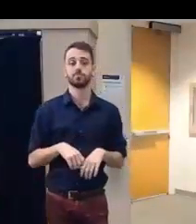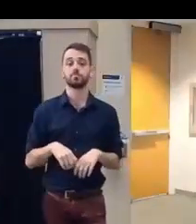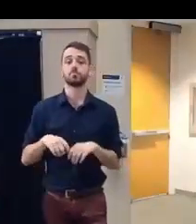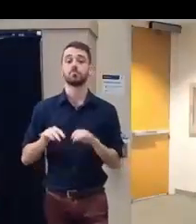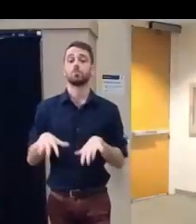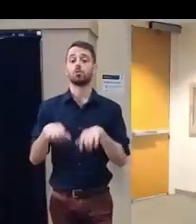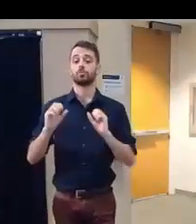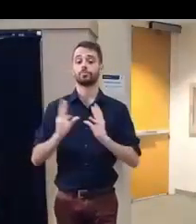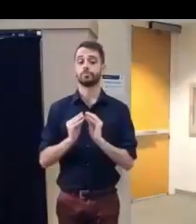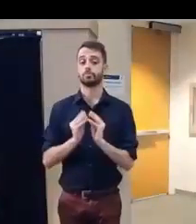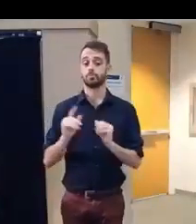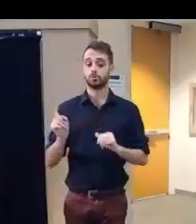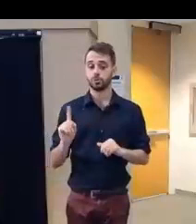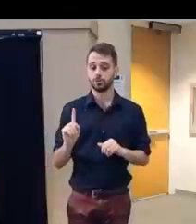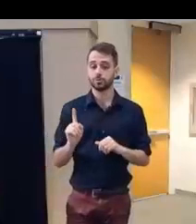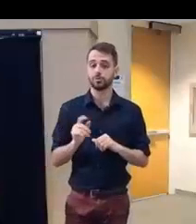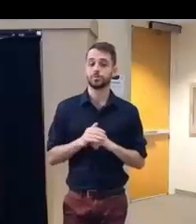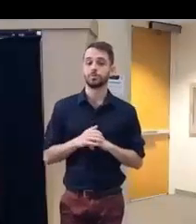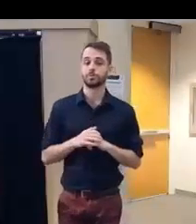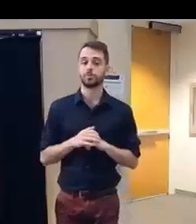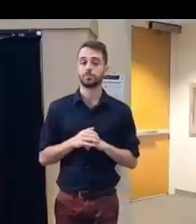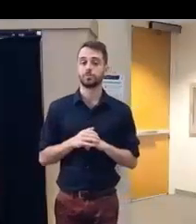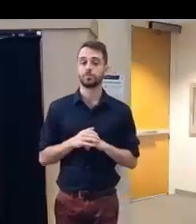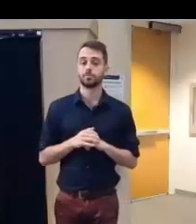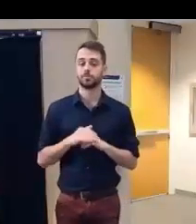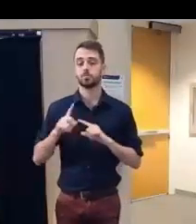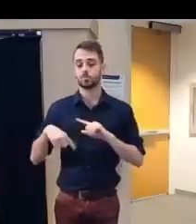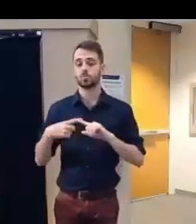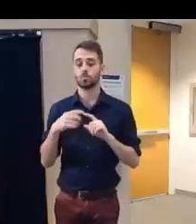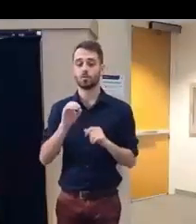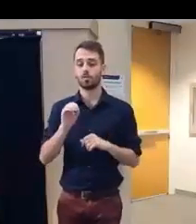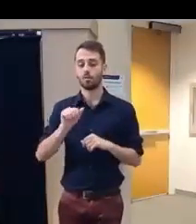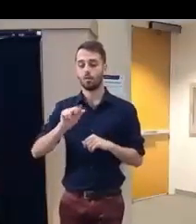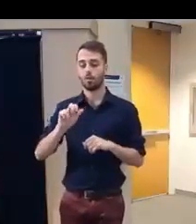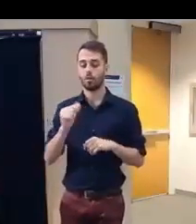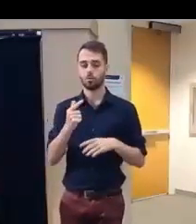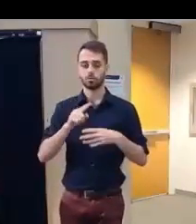content um and really talk about it happens at the end of August our training year starts August 1st